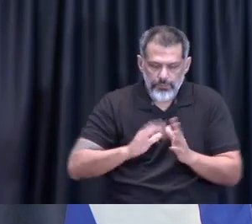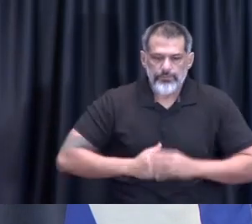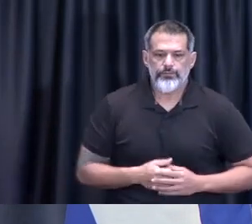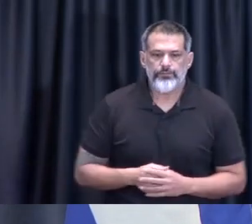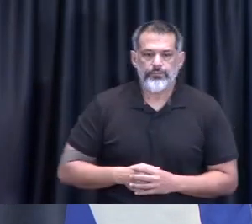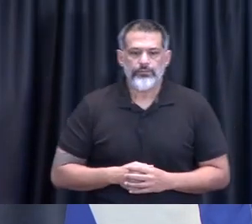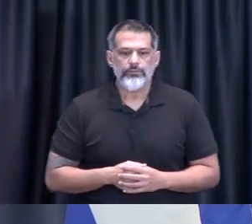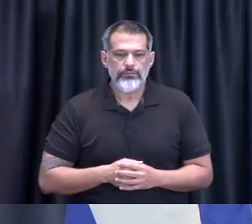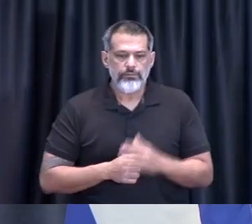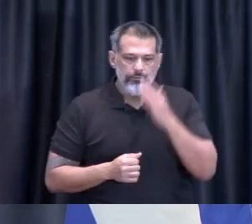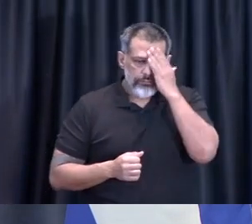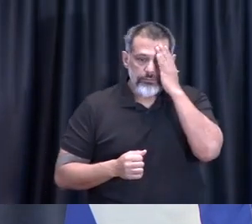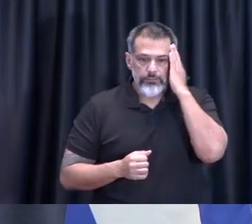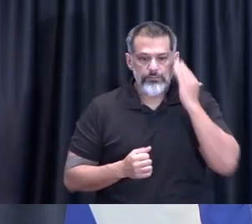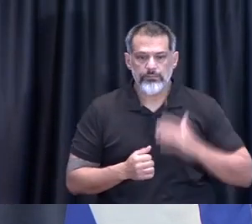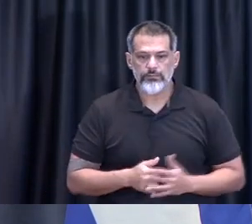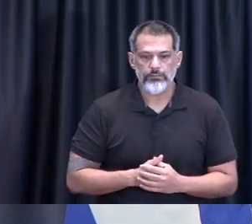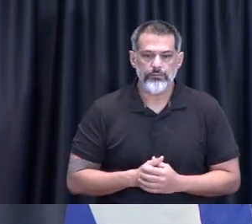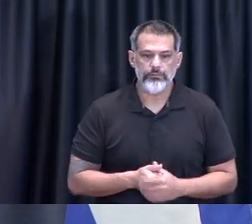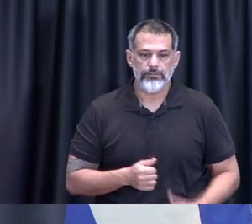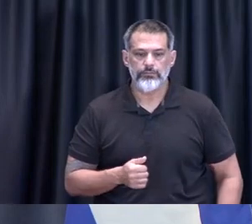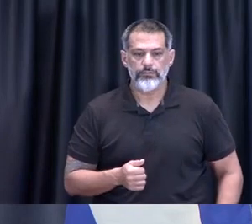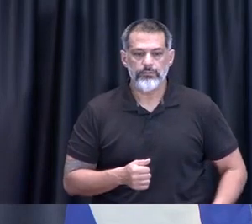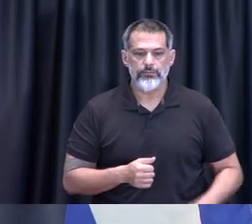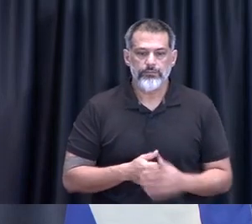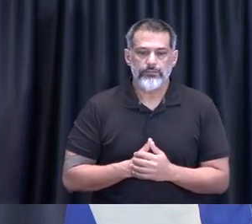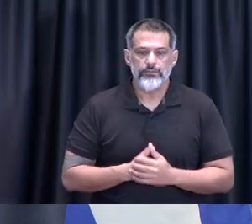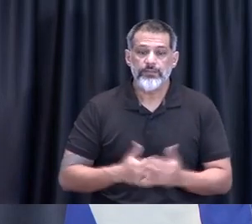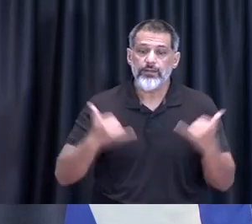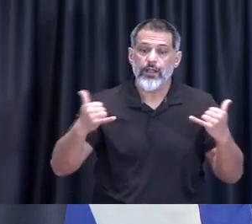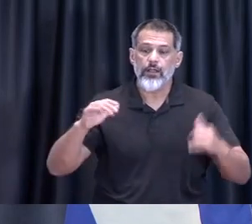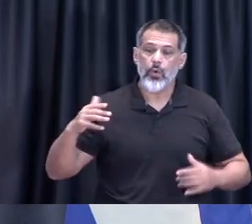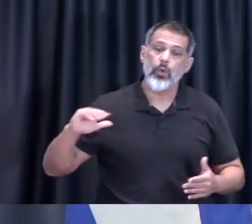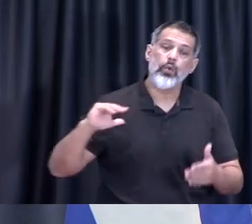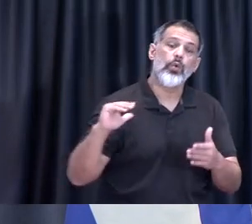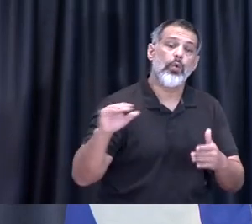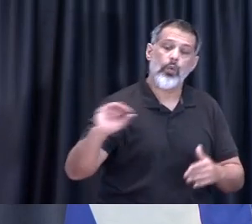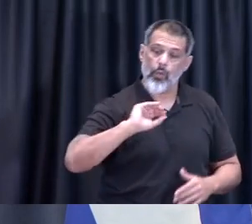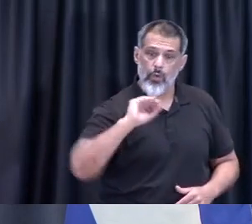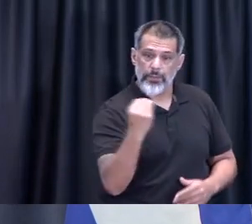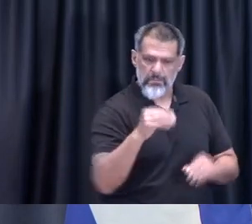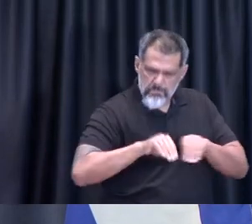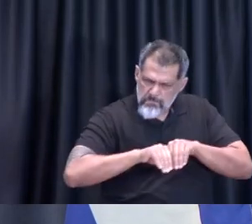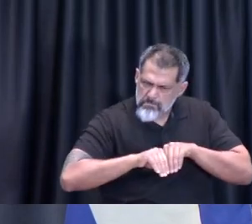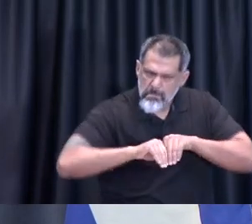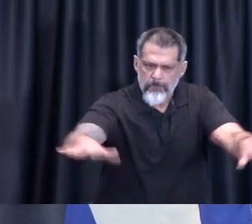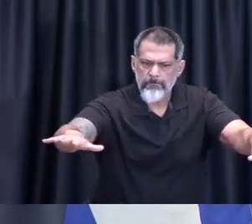As we find ourselves in the midst of the Omicron wave, it is clear that these measures